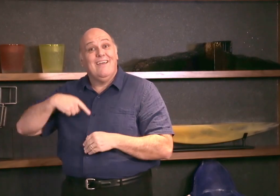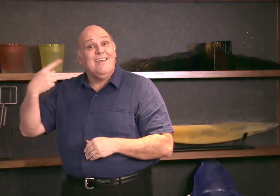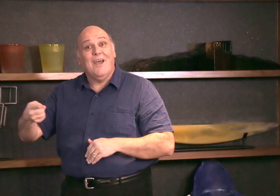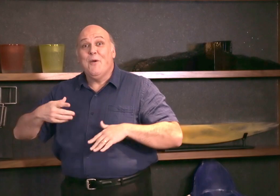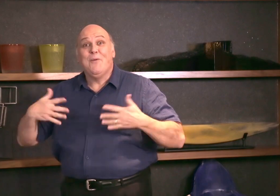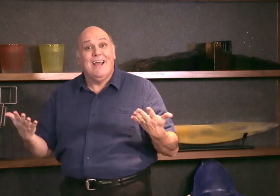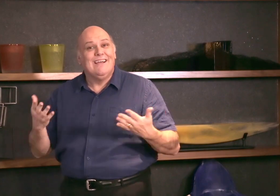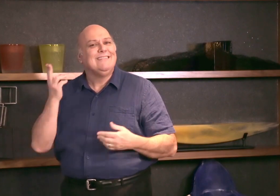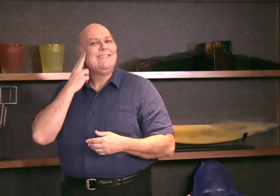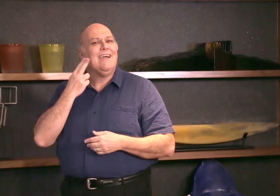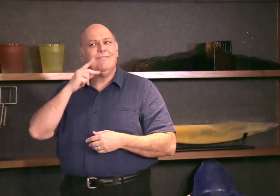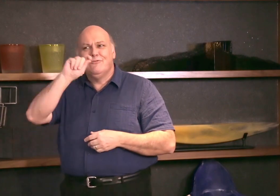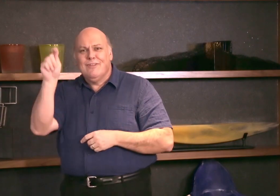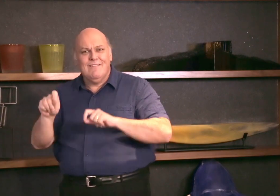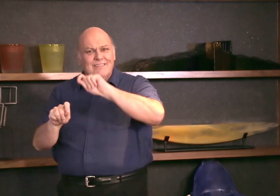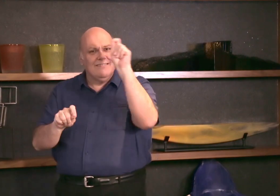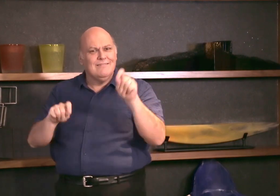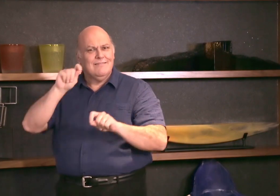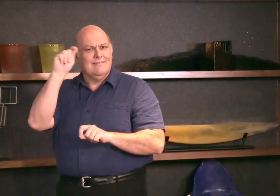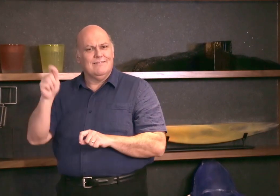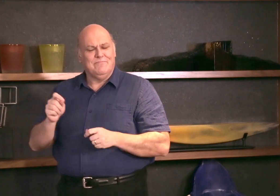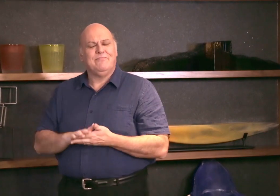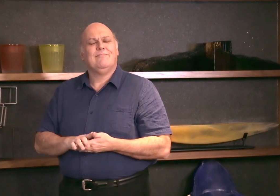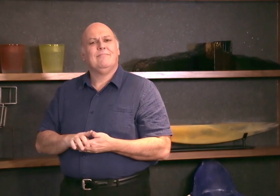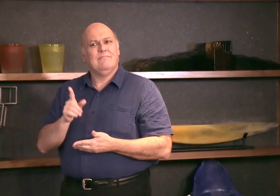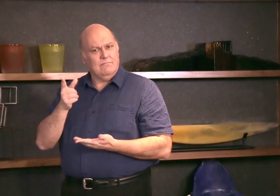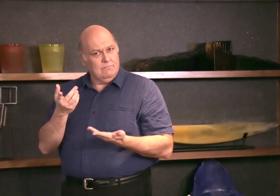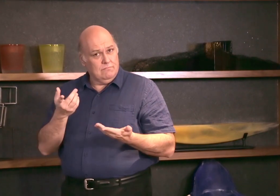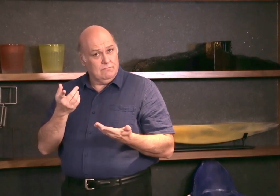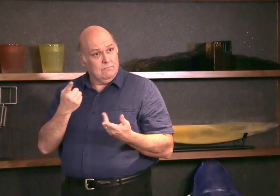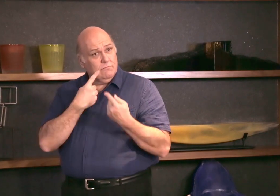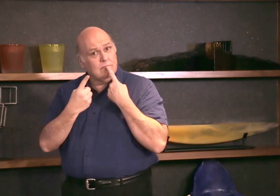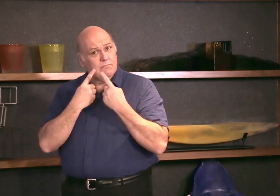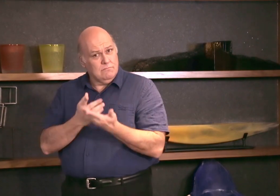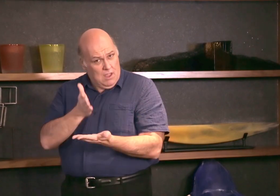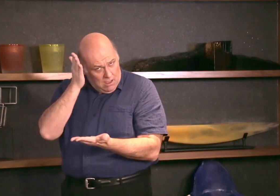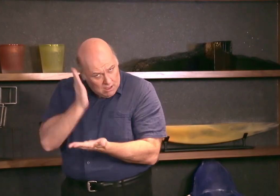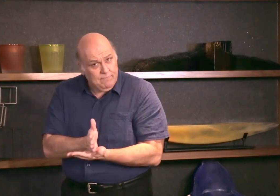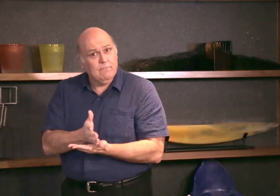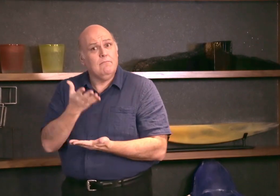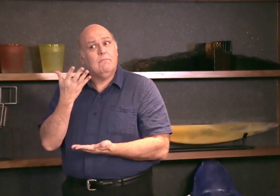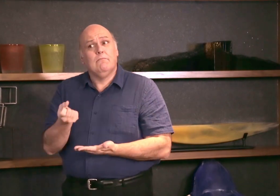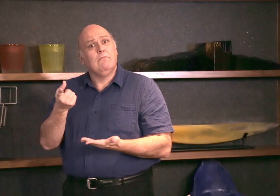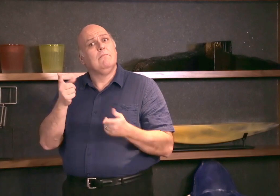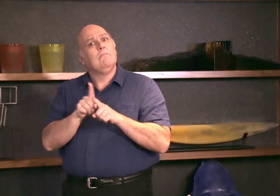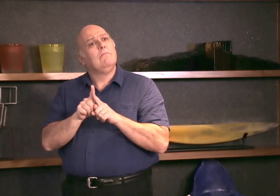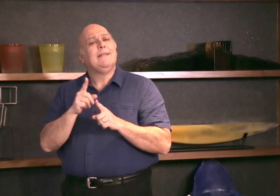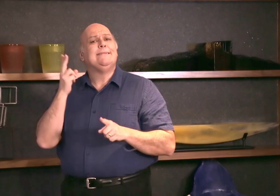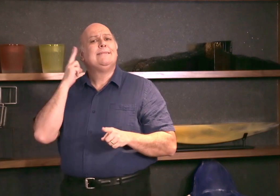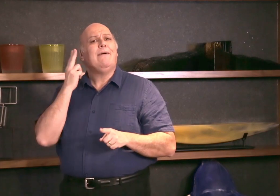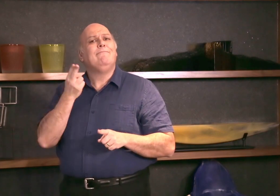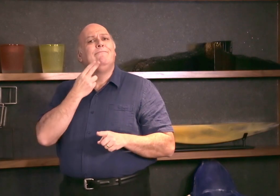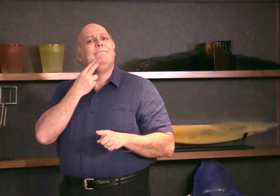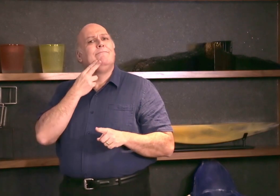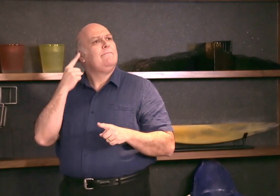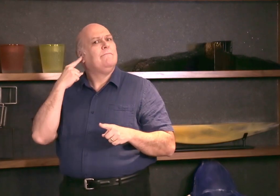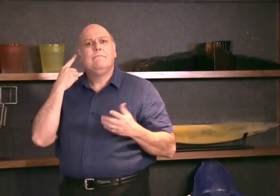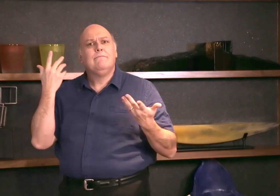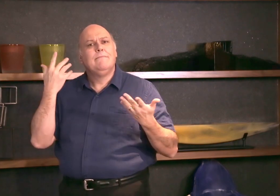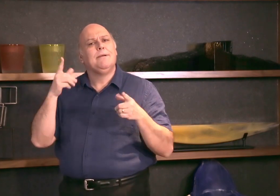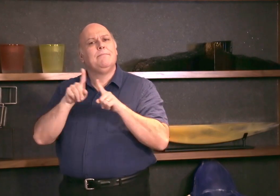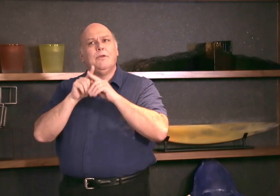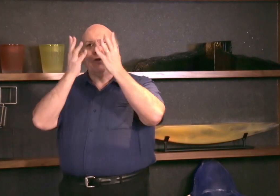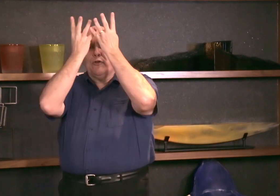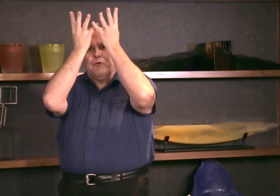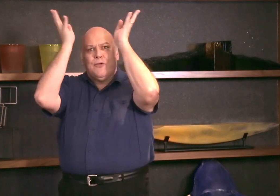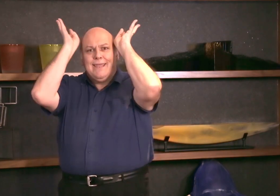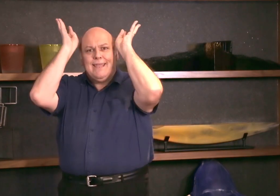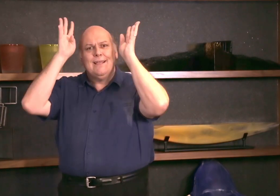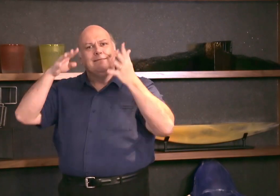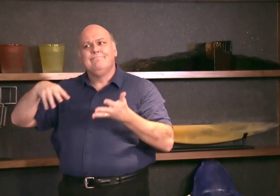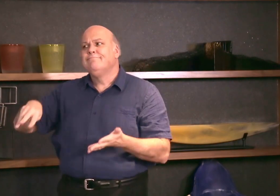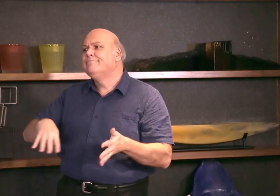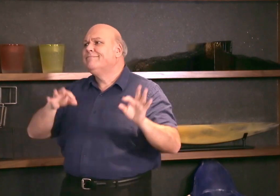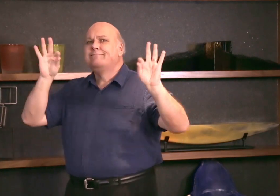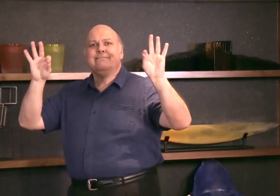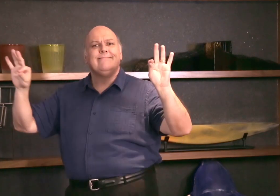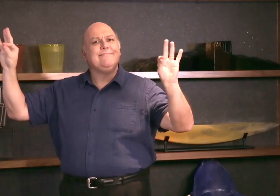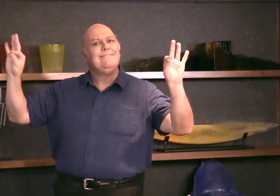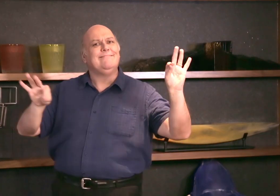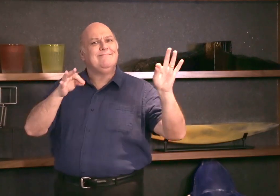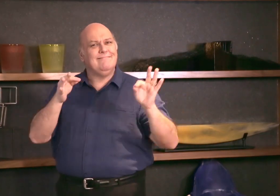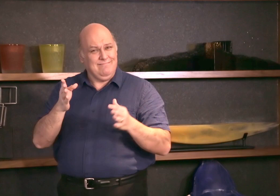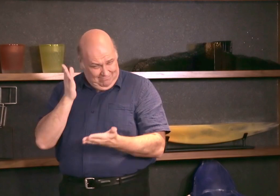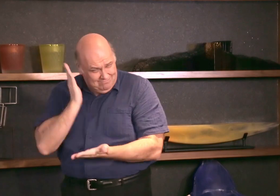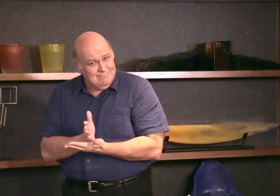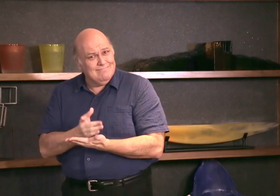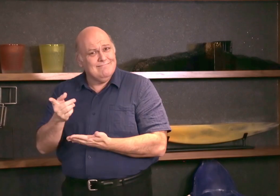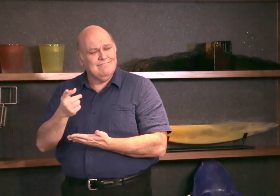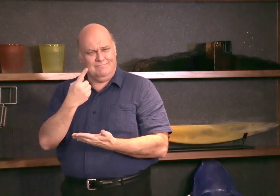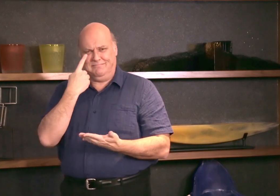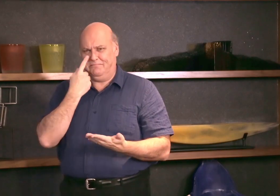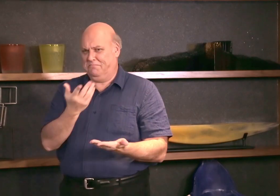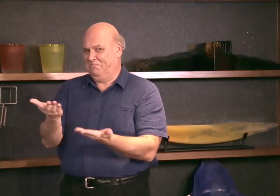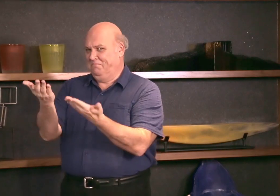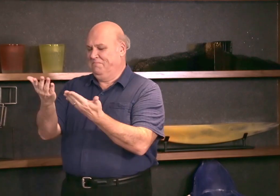Coming up now is Deaf Trivia. In history has there ever been a professional Deaf dancer? Here is Deaf Trivia.